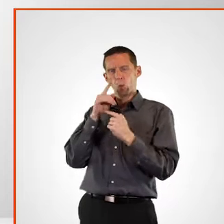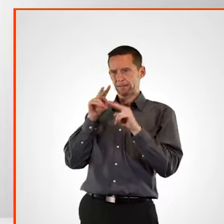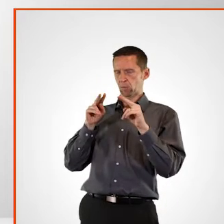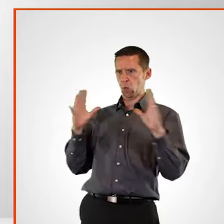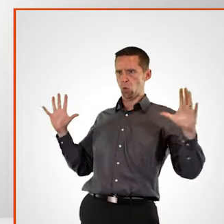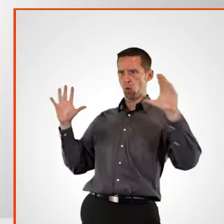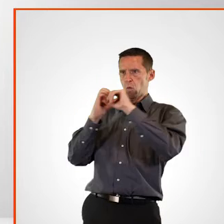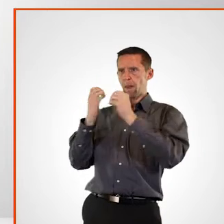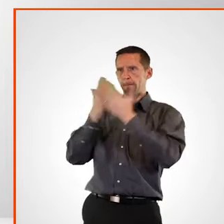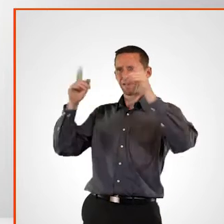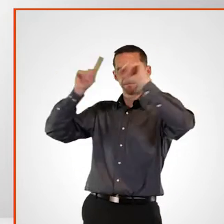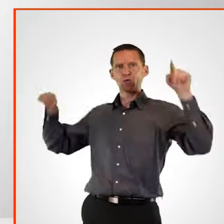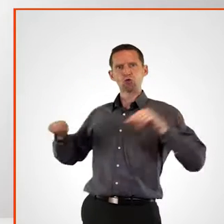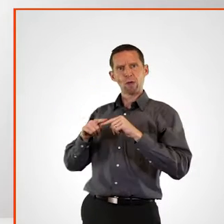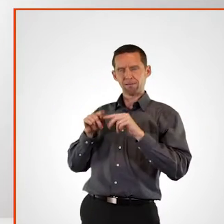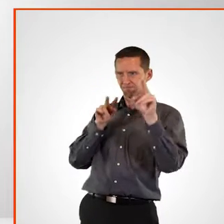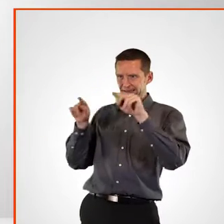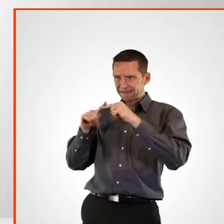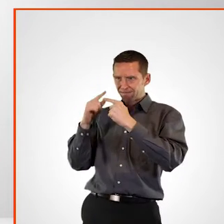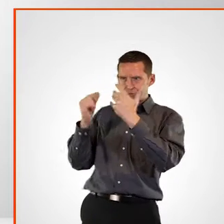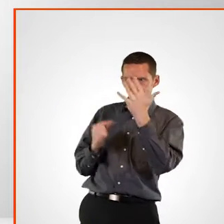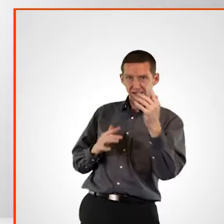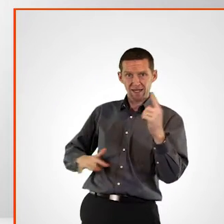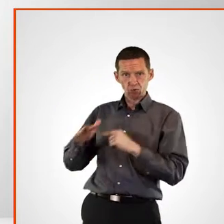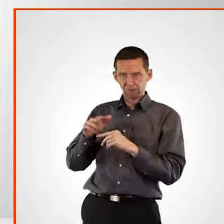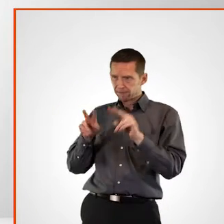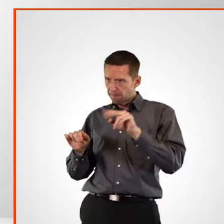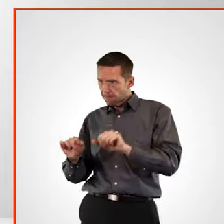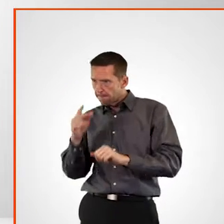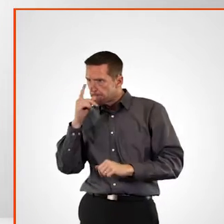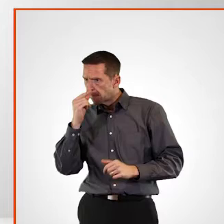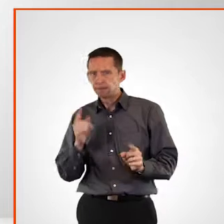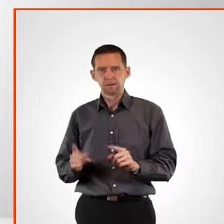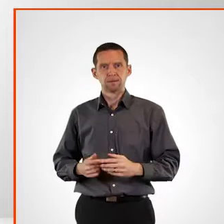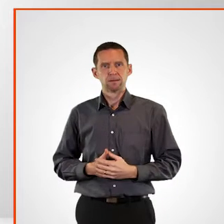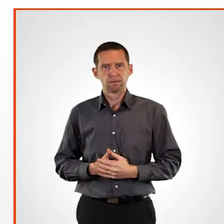when we're talking about these children. Look at all of these different areas of their abilities.